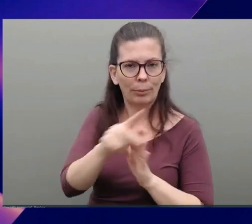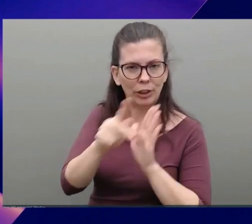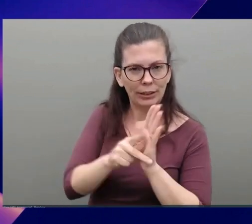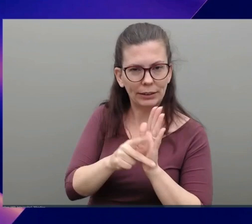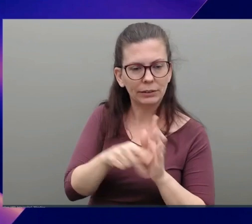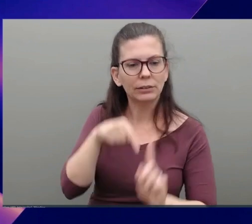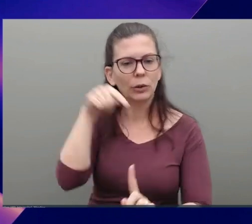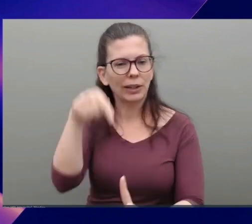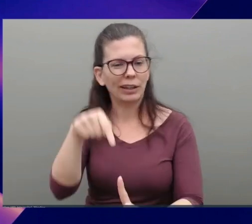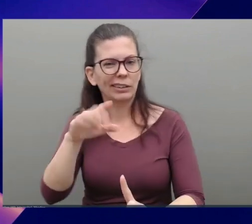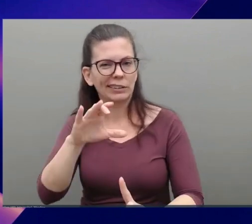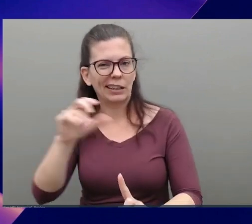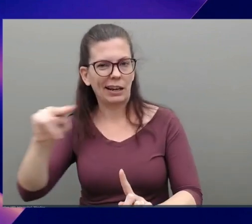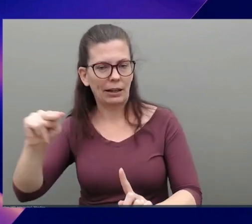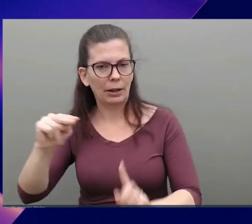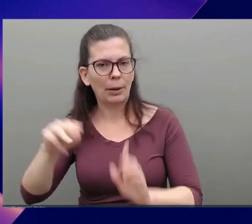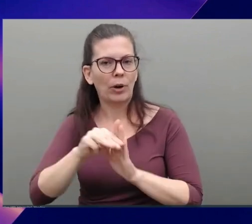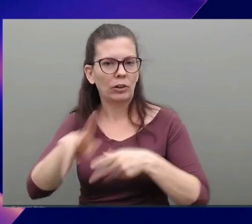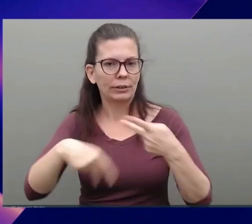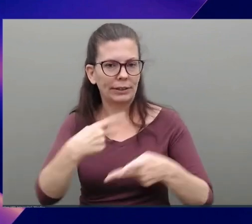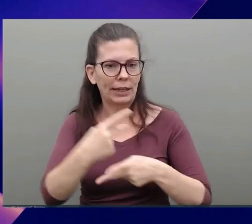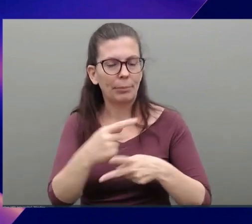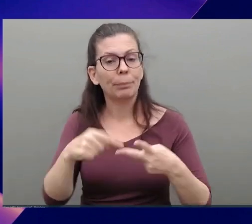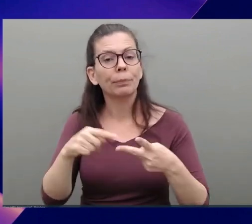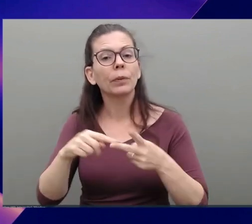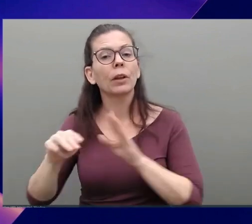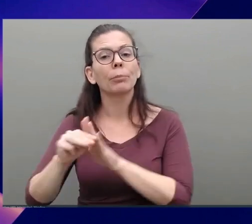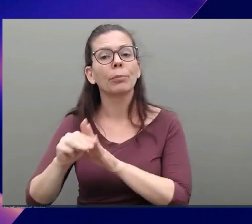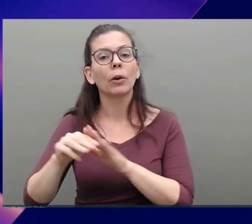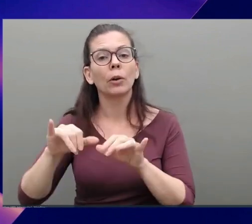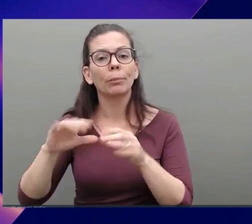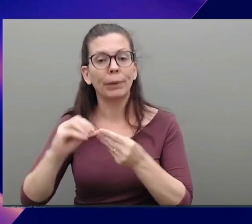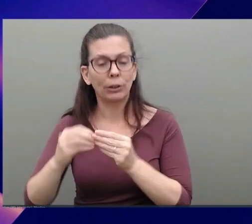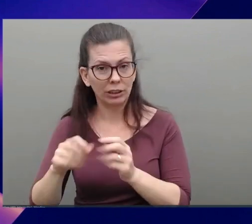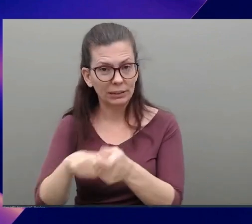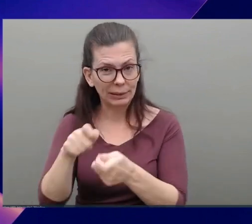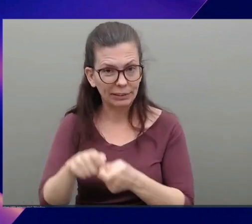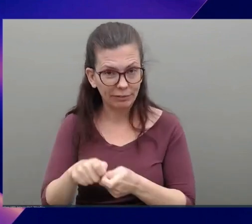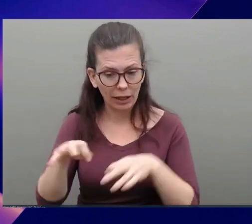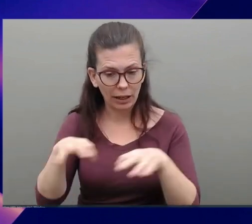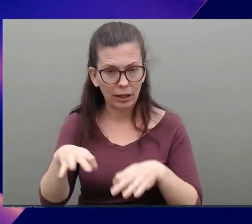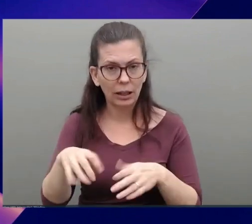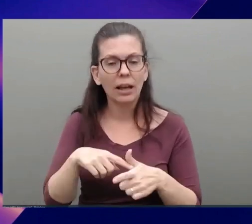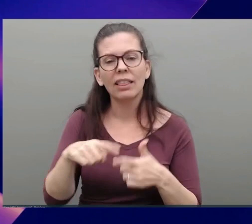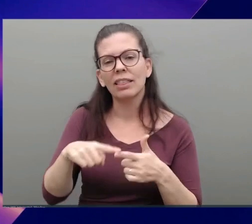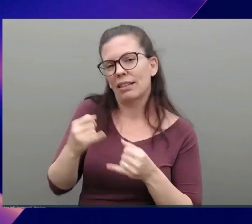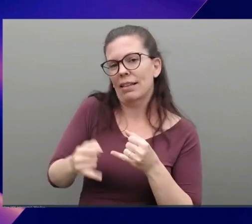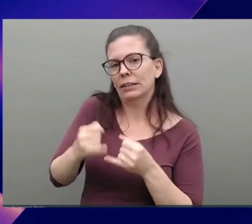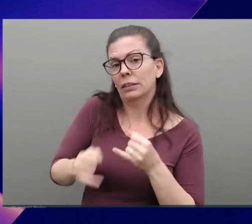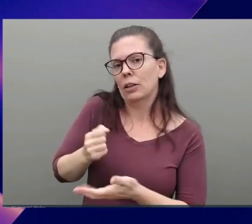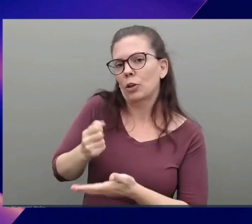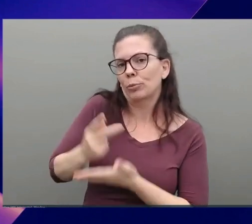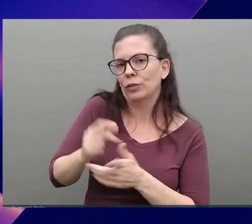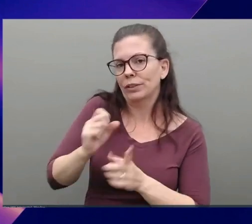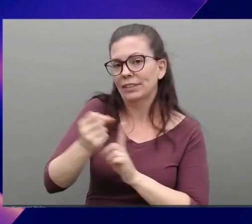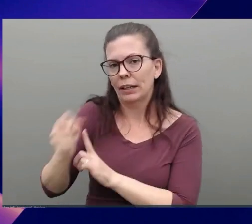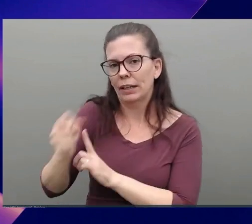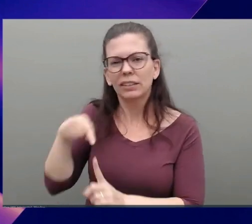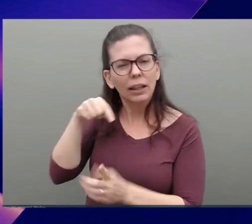we specify our model metrics, and finally, we specify an approval status. The approval status typically indicates